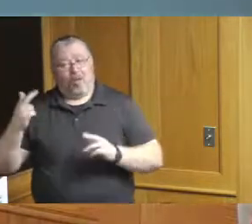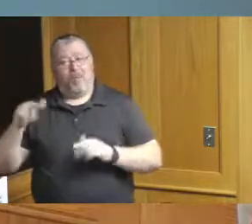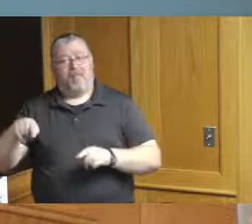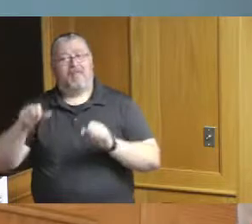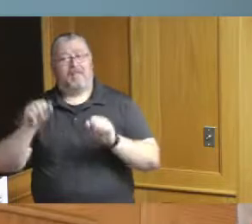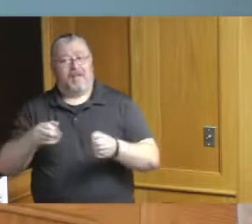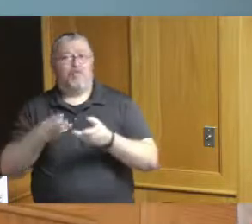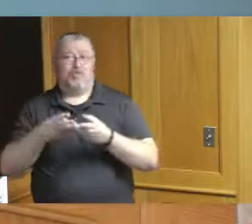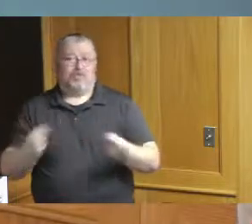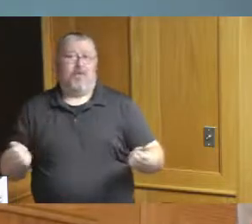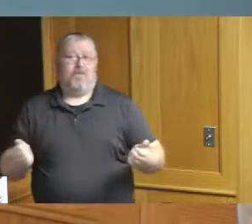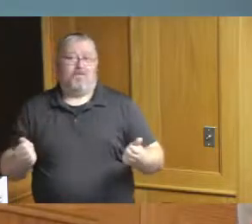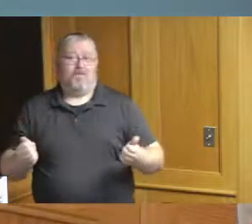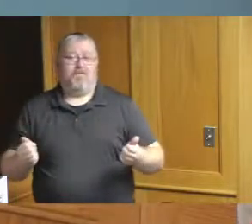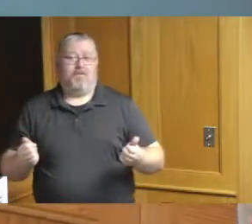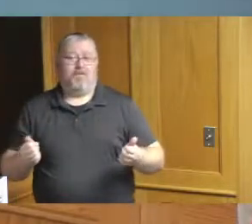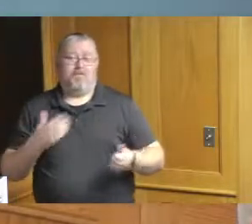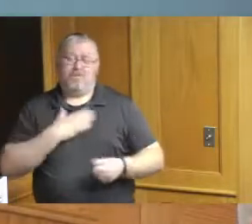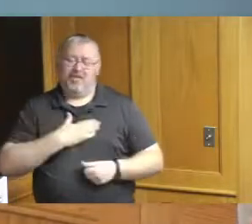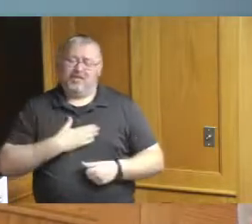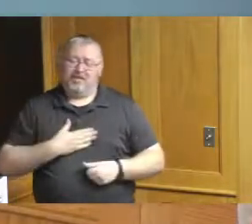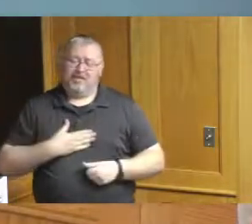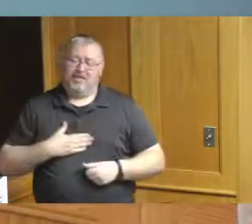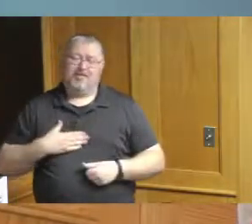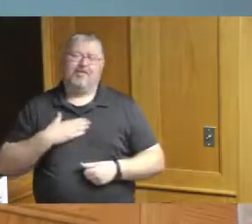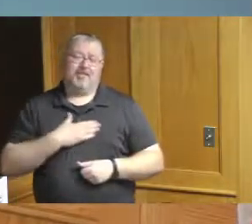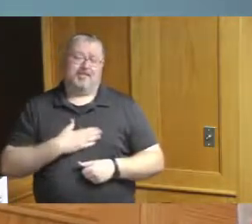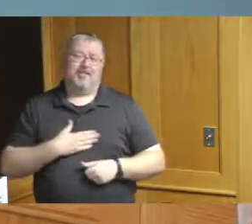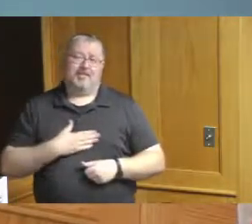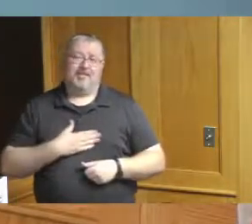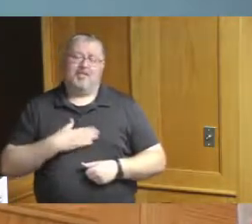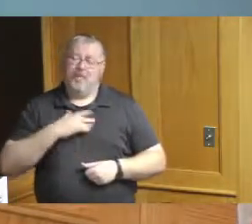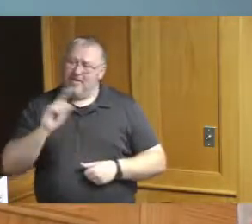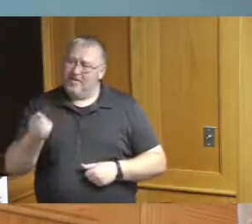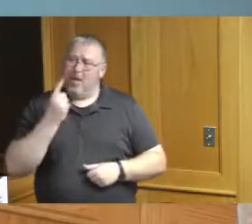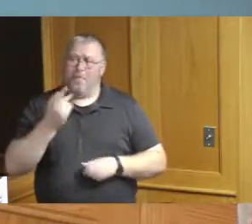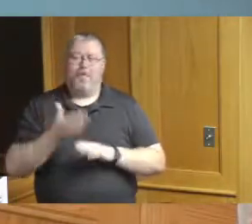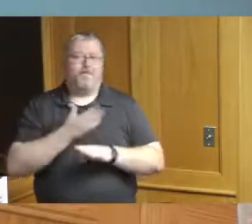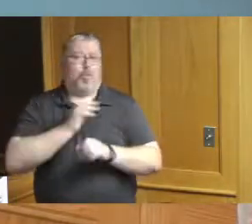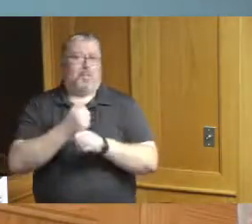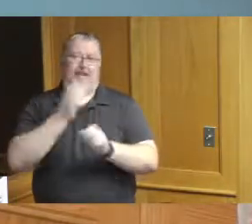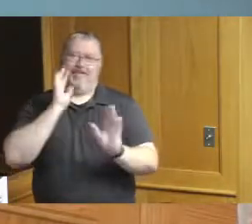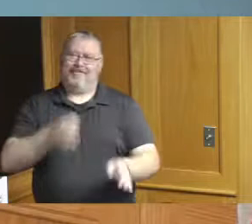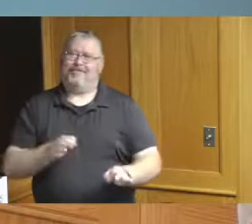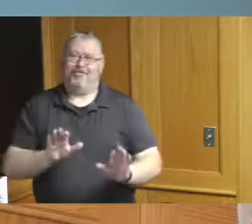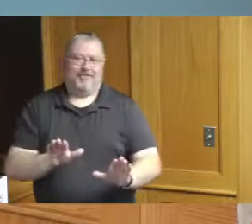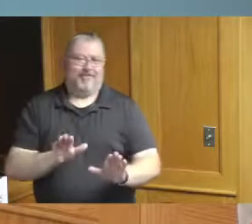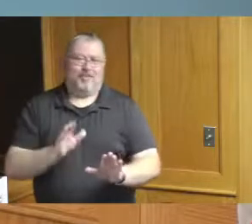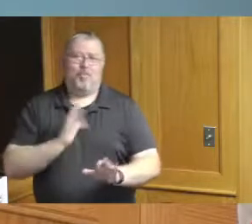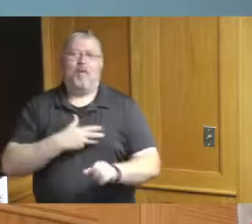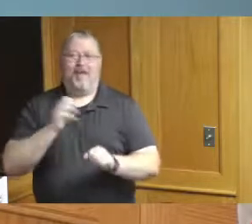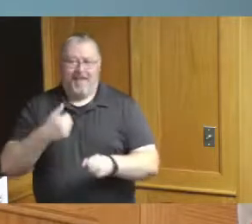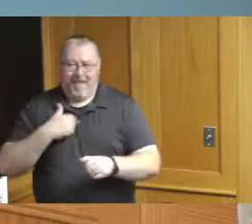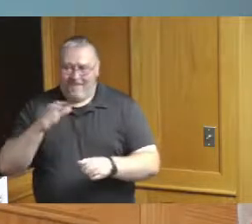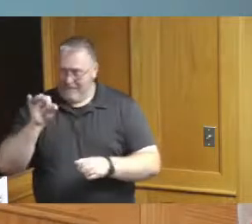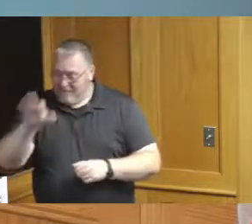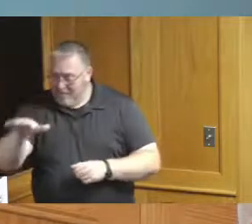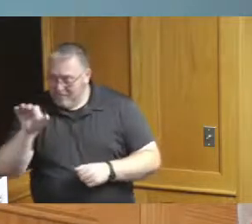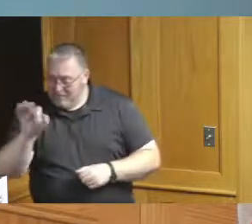resolved and please come to us before you make the decision so we can get the input and we can hear